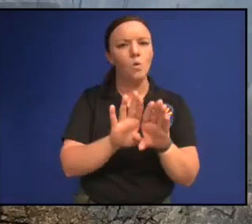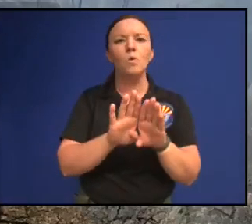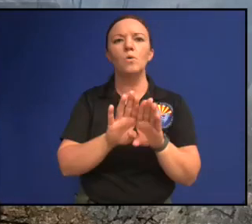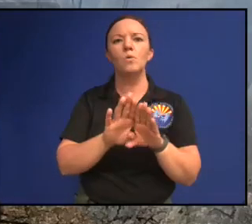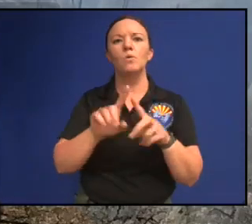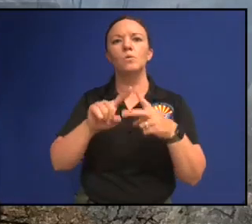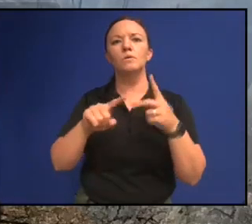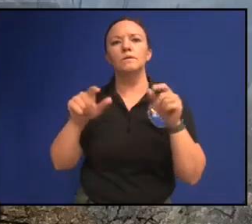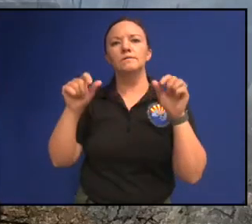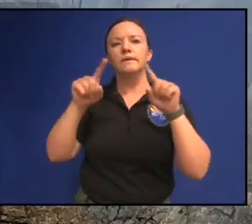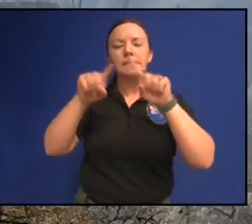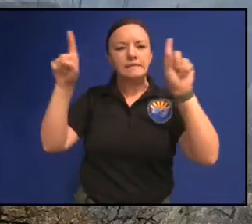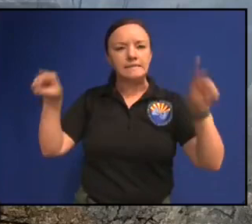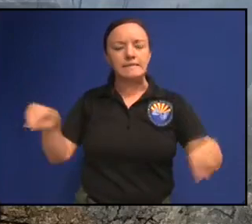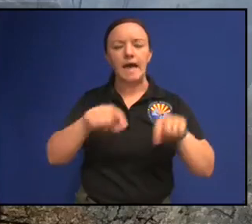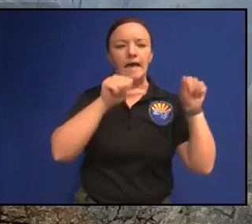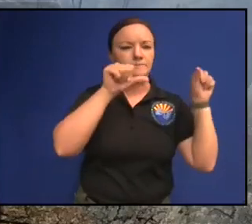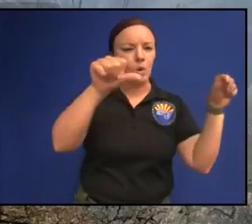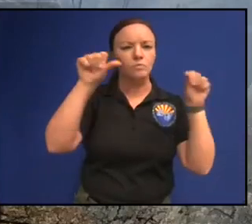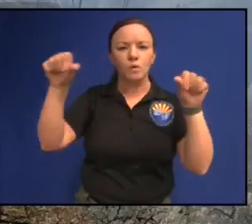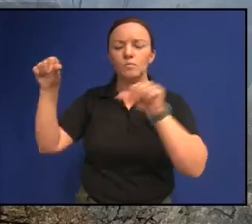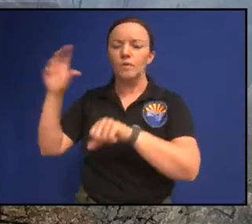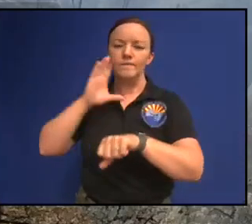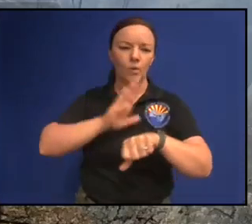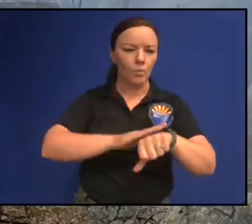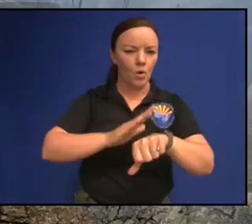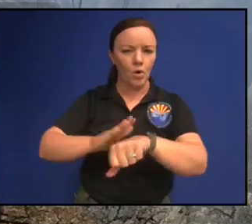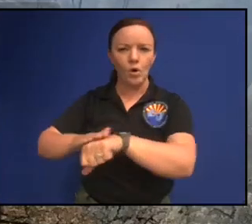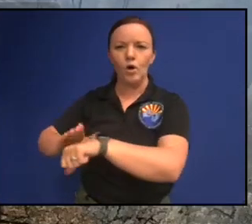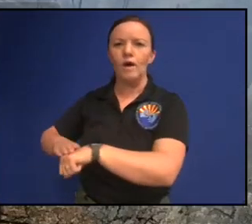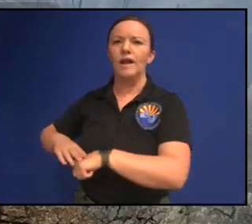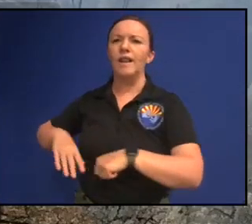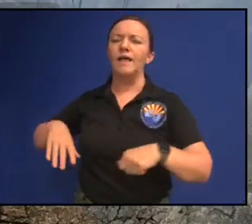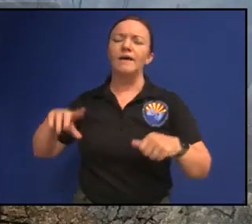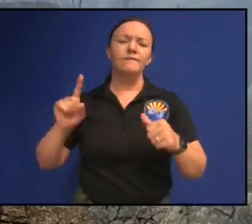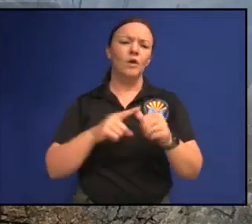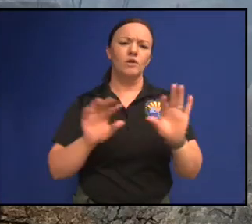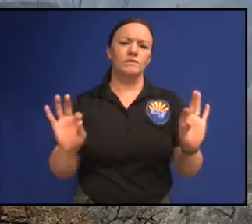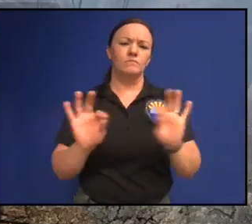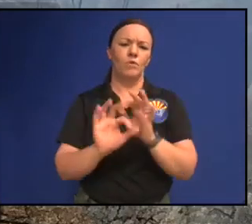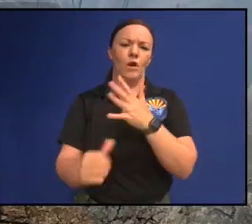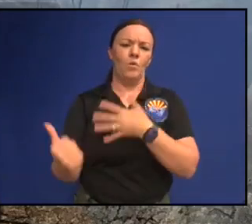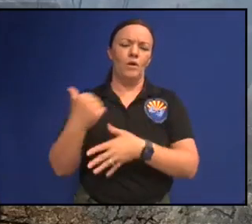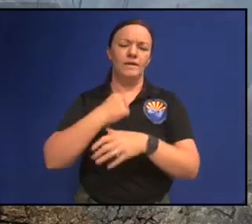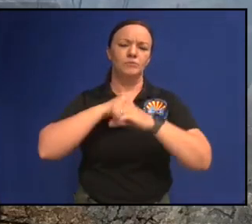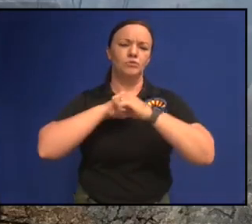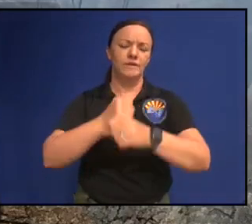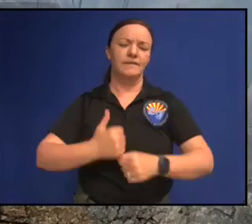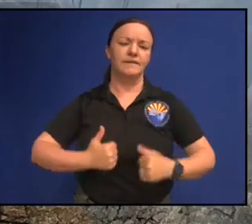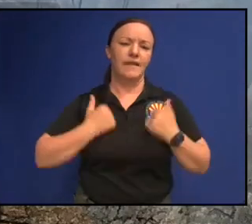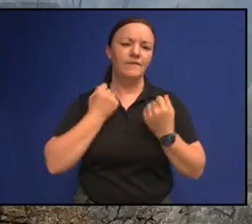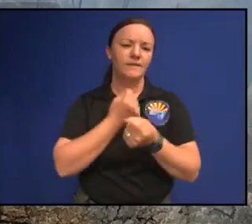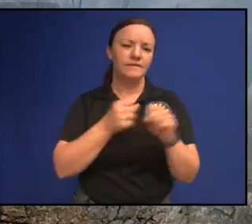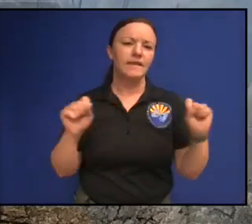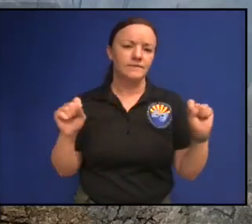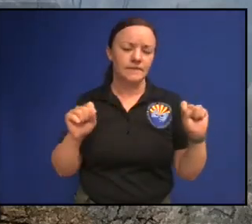THE FIRST THINGS ARE PROTECTING LIFE AND SAFETY. THE NEXT THING IS PROTECTING INFRASTRUCTURE.